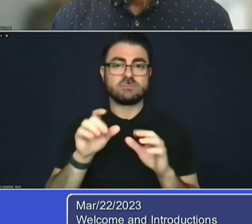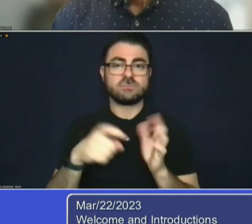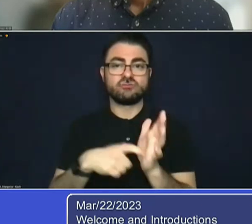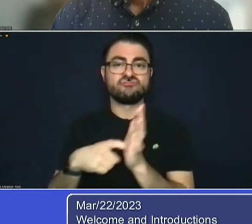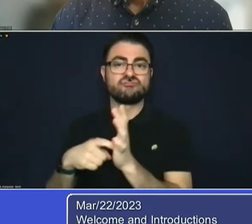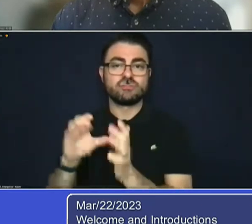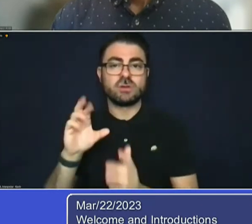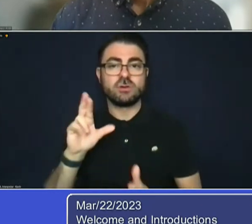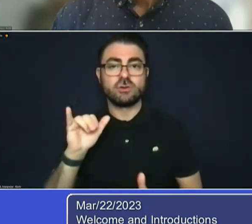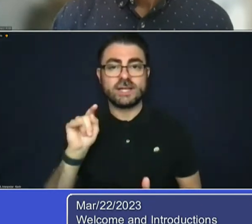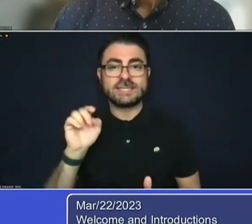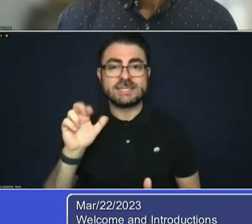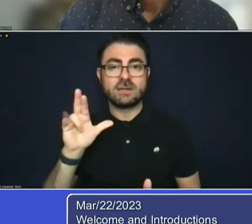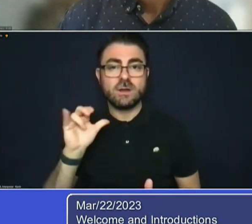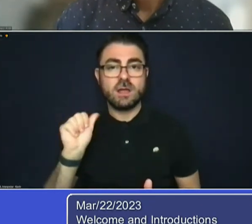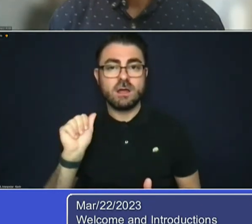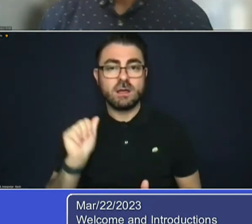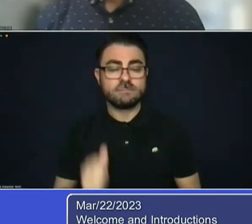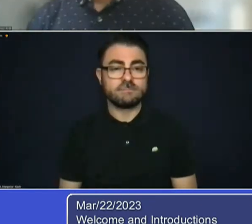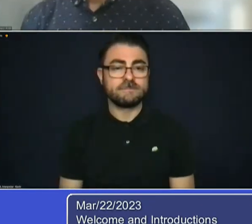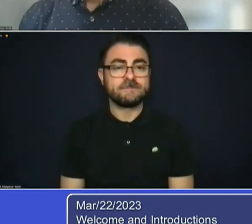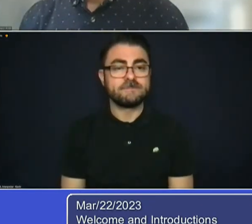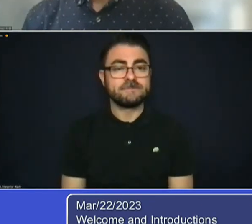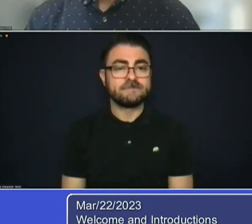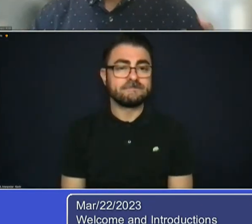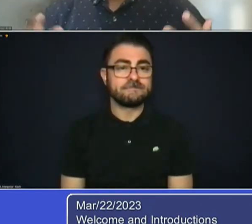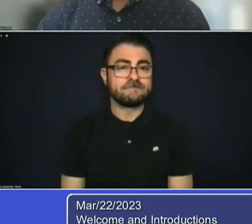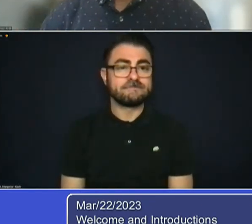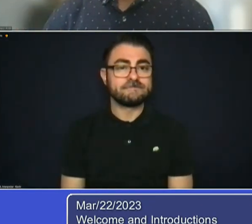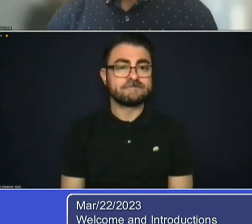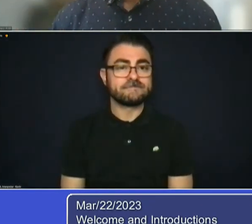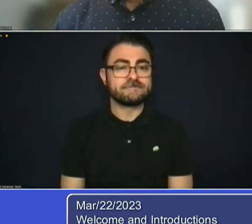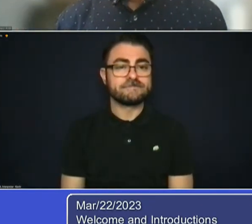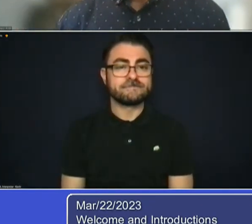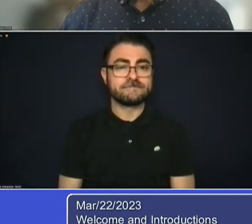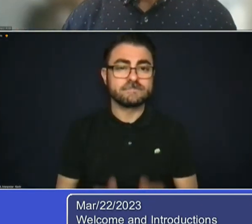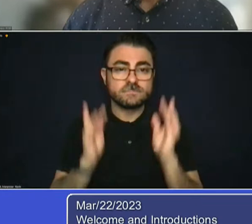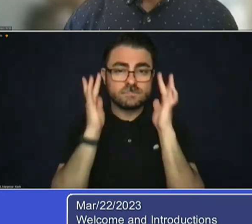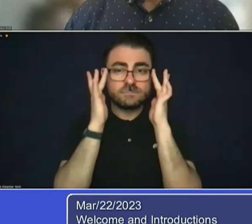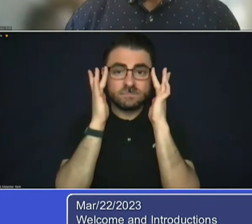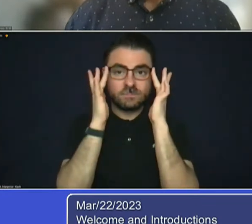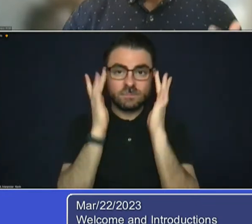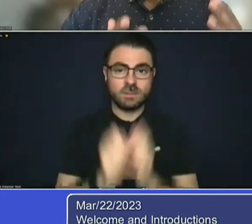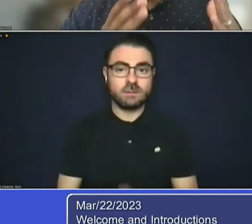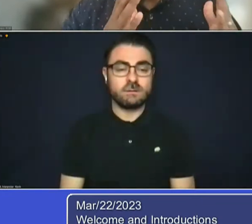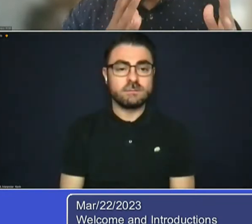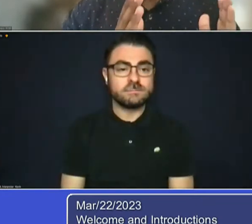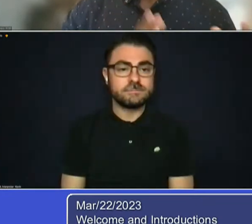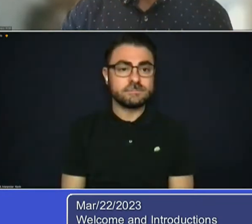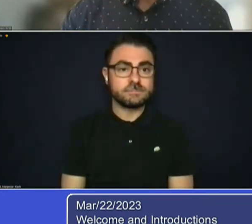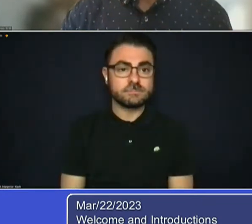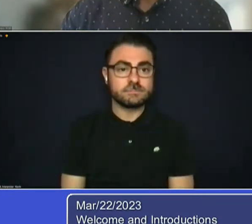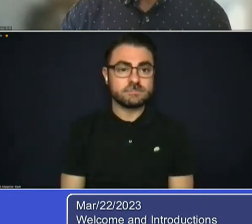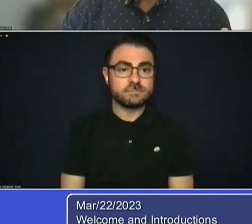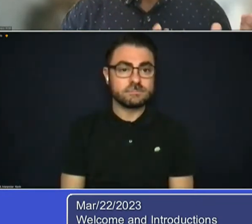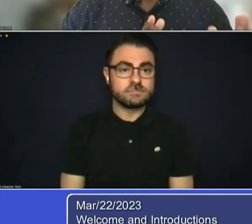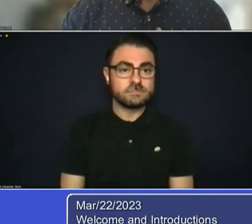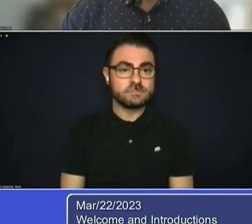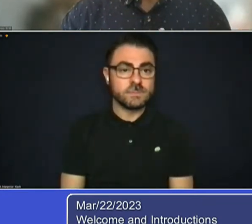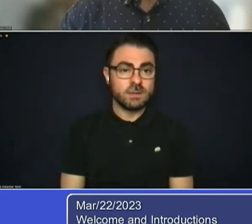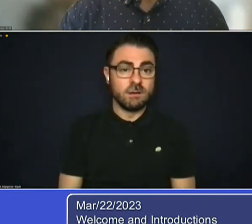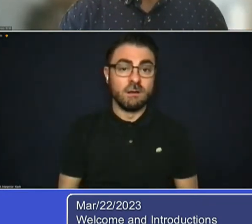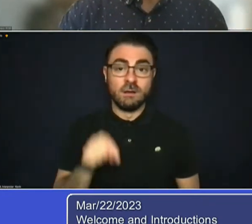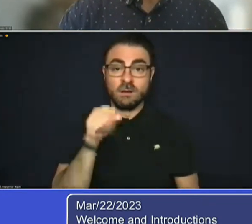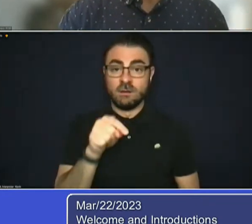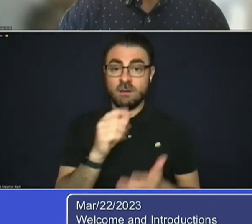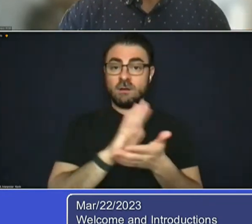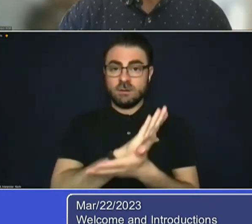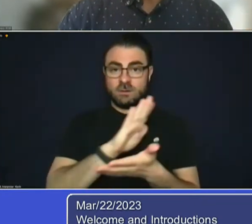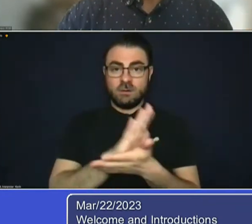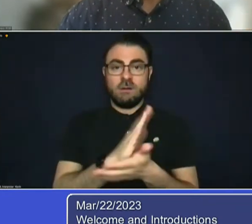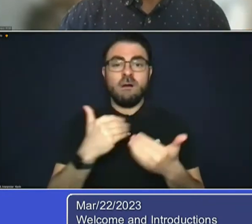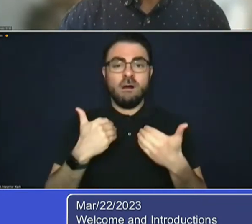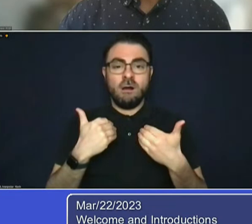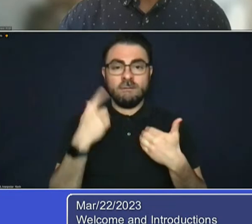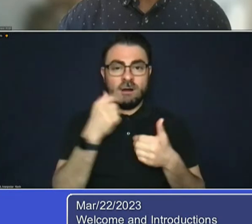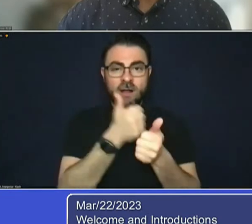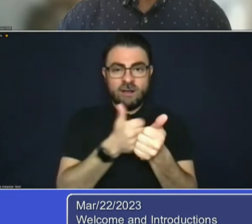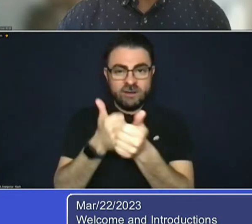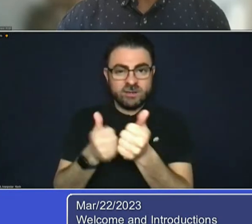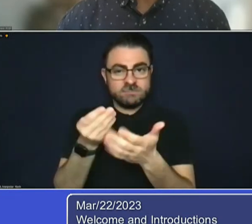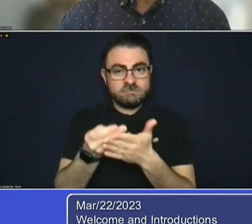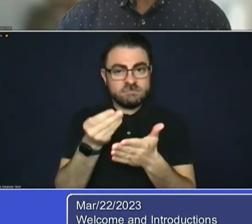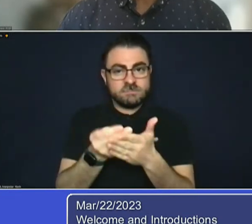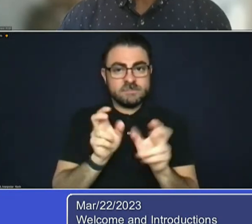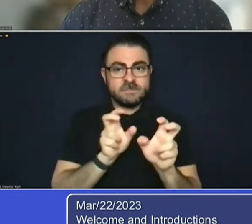THINKING THROUGH.